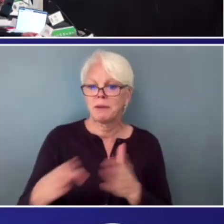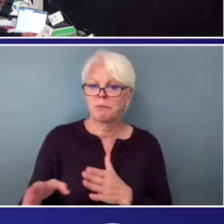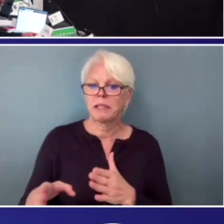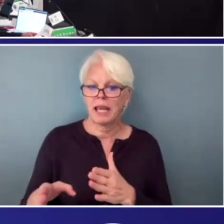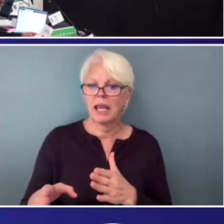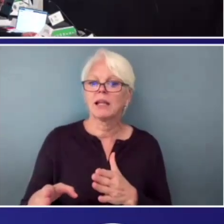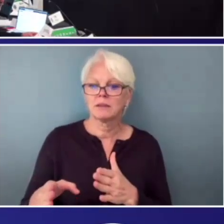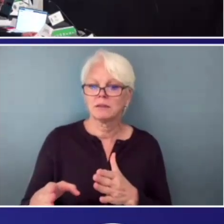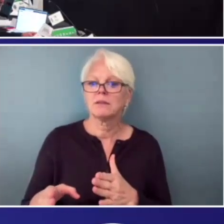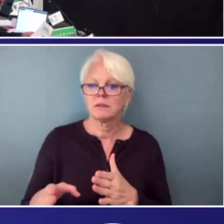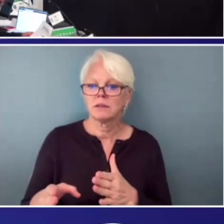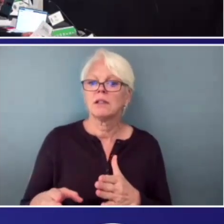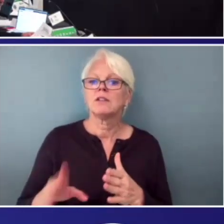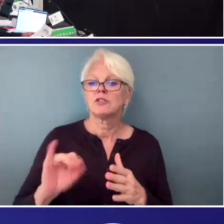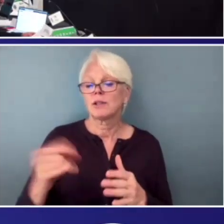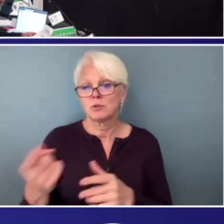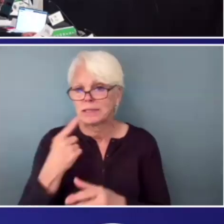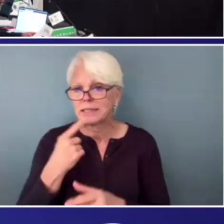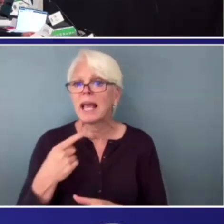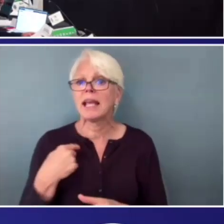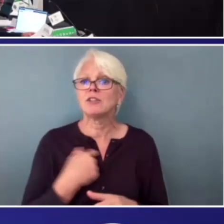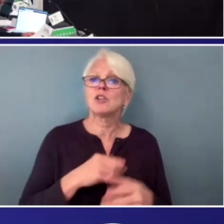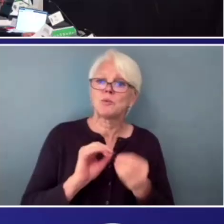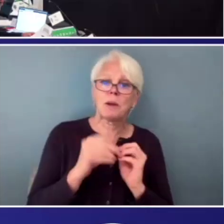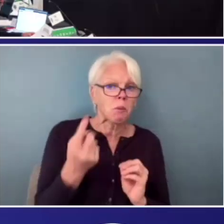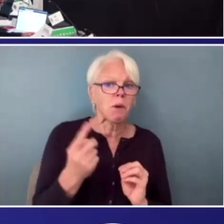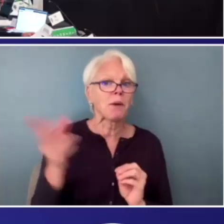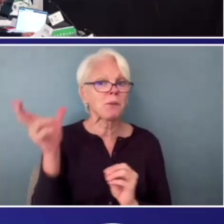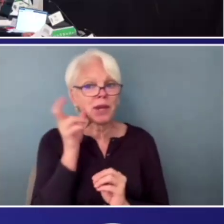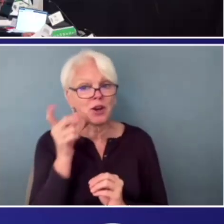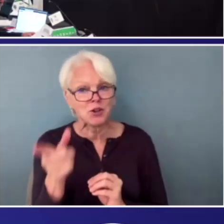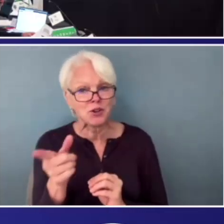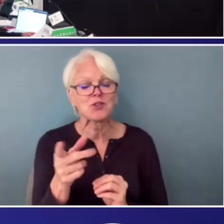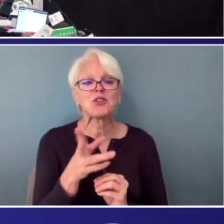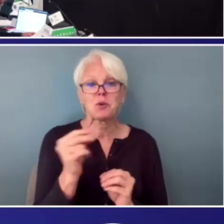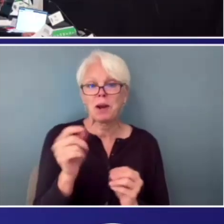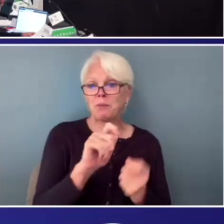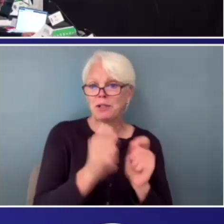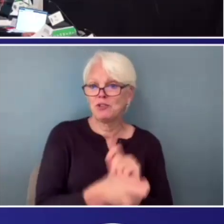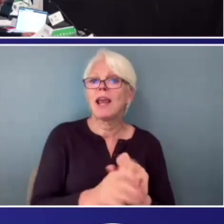that we heard you and we made those changes. If we could switch our attention